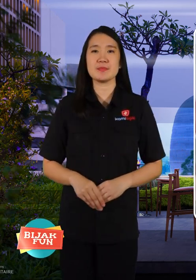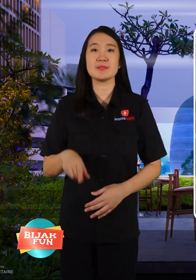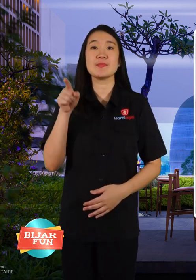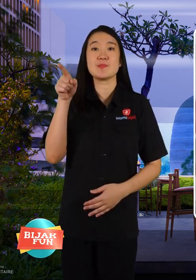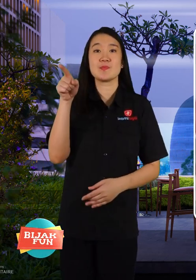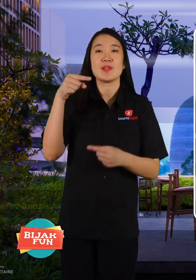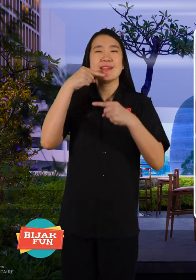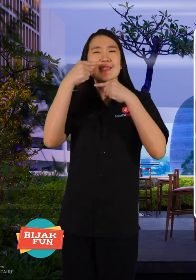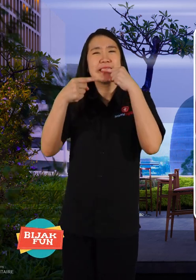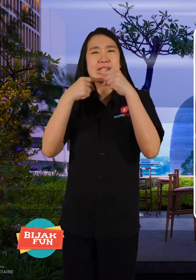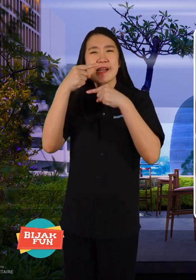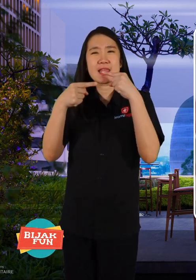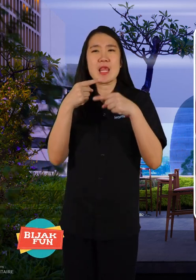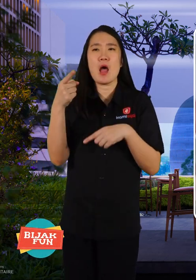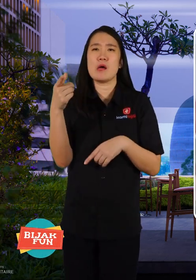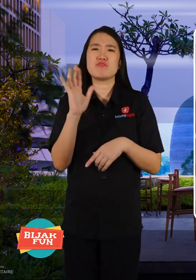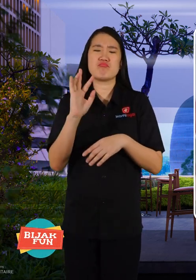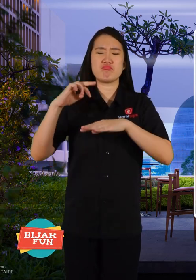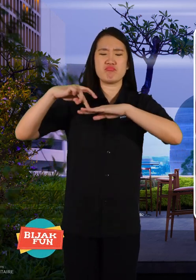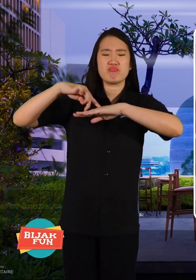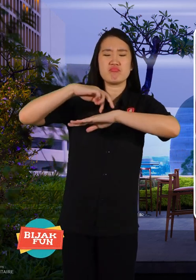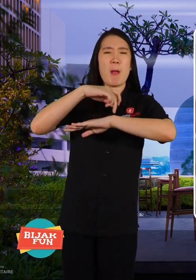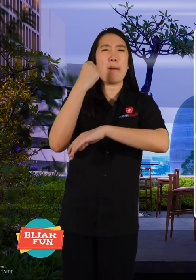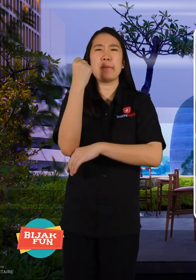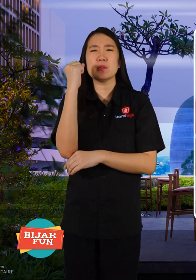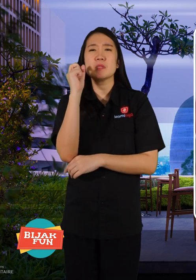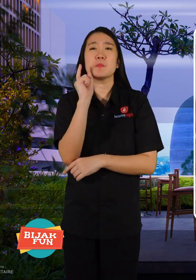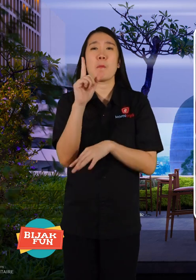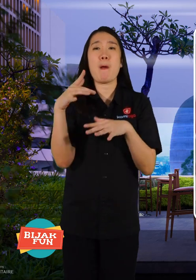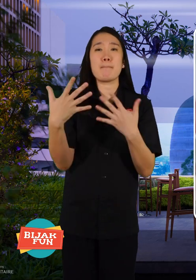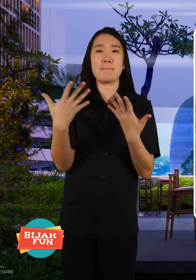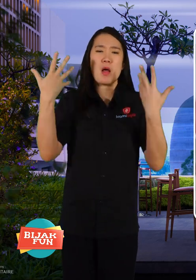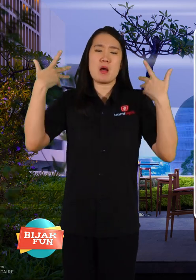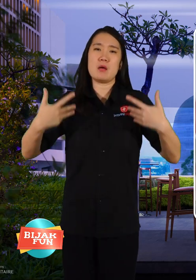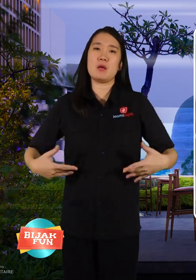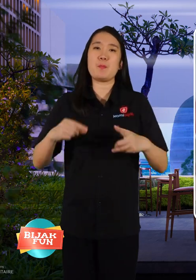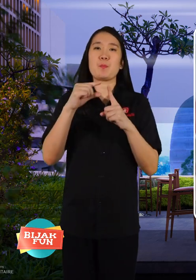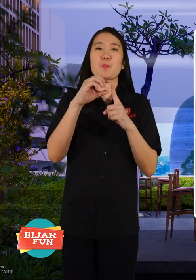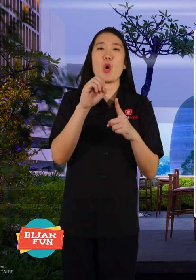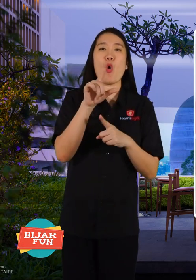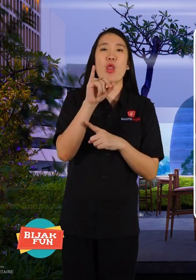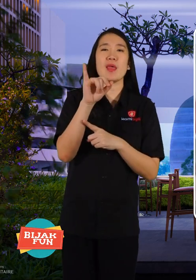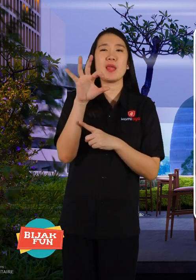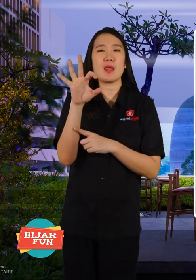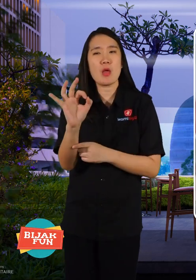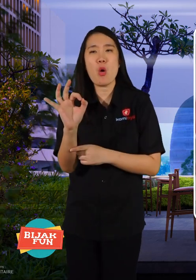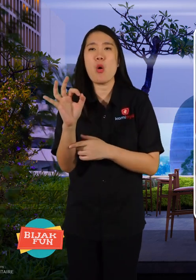He said he couldn't running as a result of a diagnosis of polio.